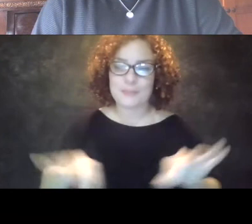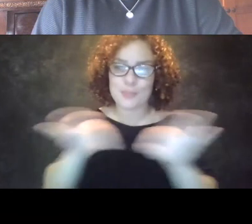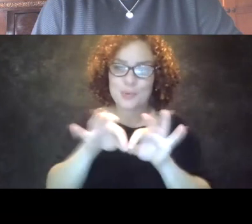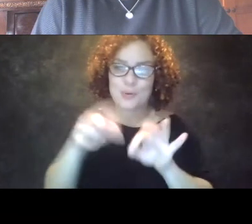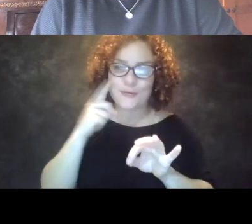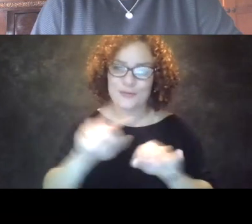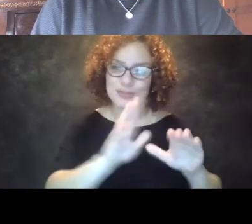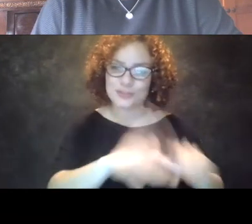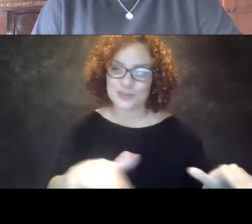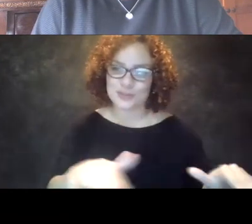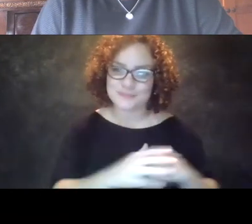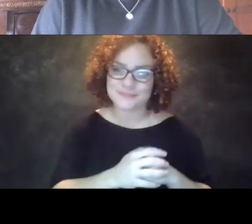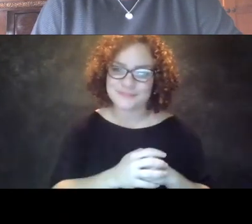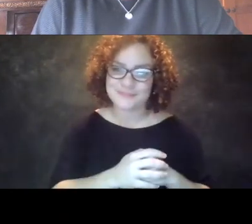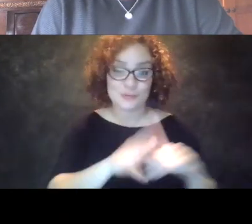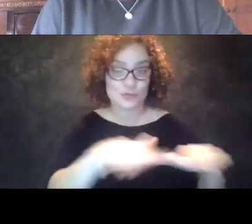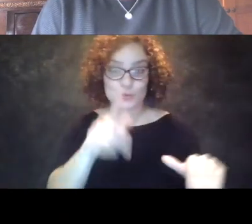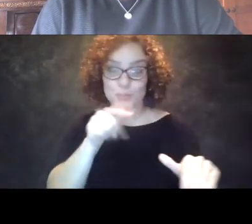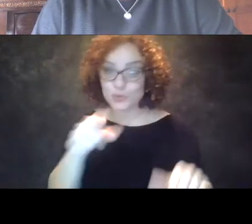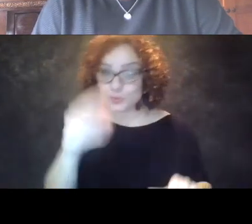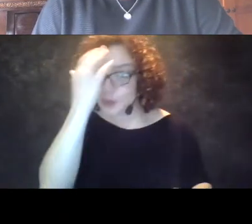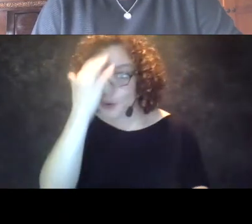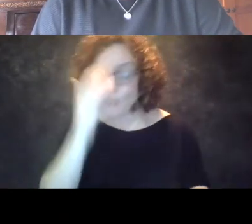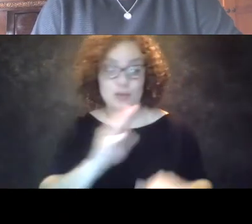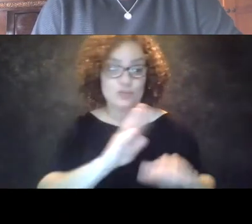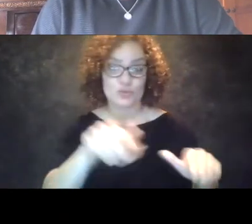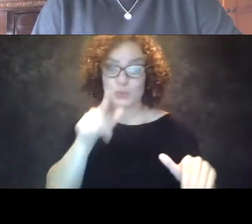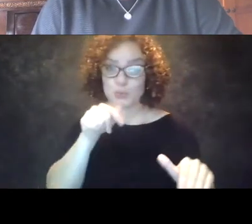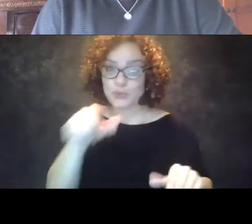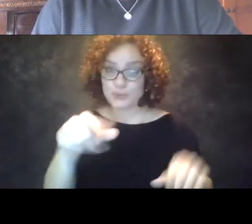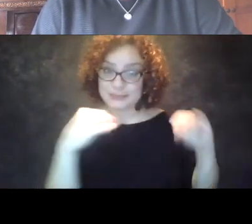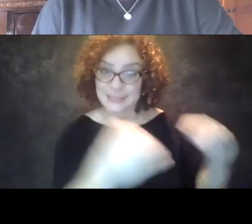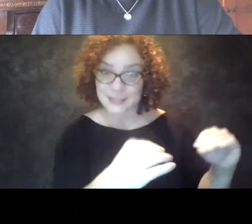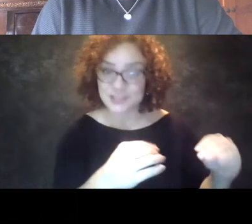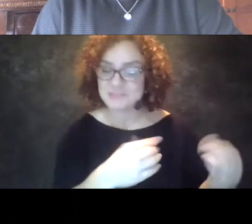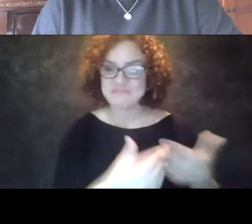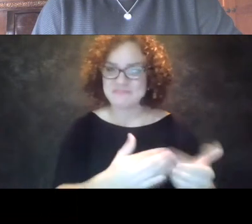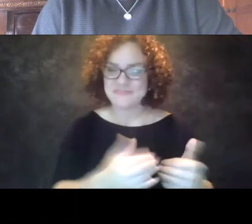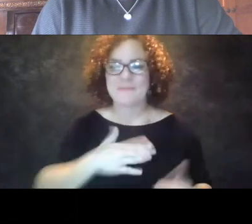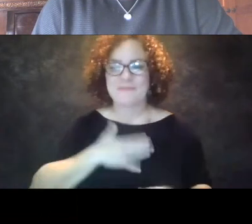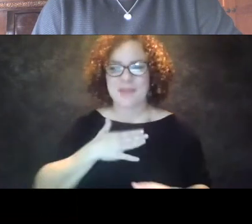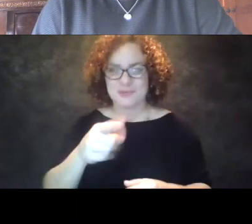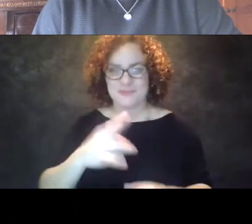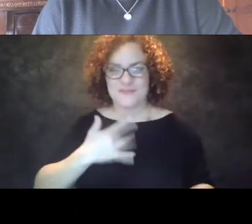you know or are are teaching. And there's our there's some of the resources we had talked